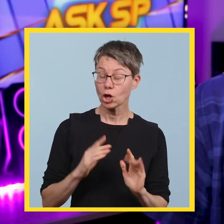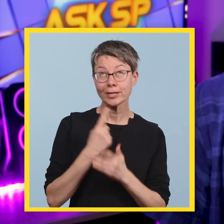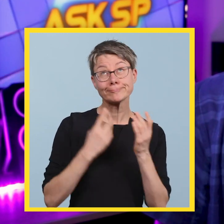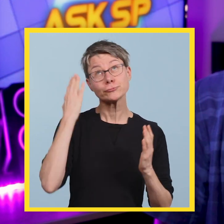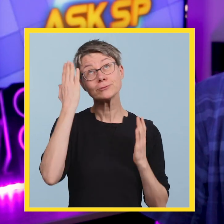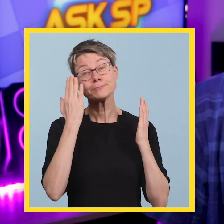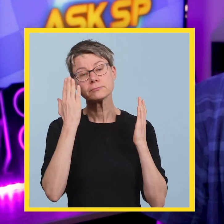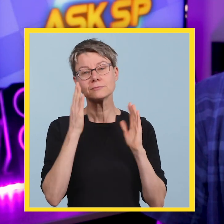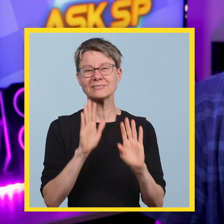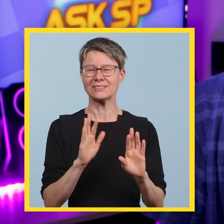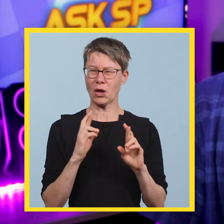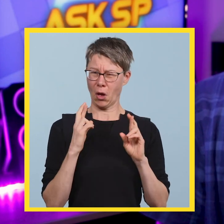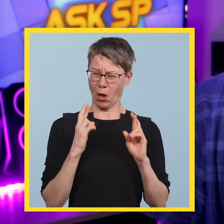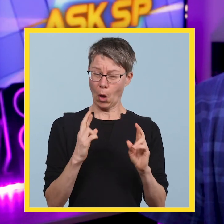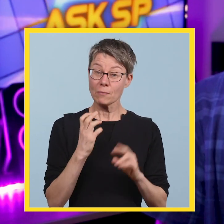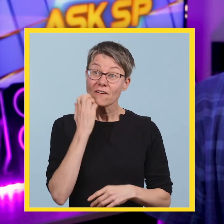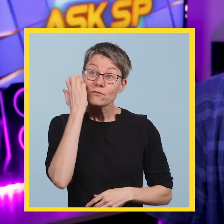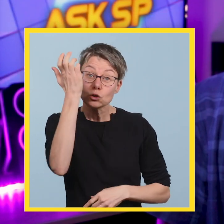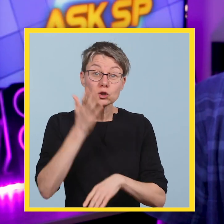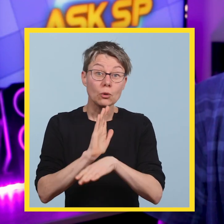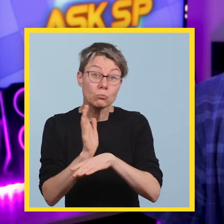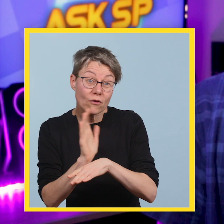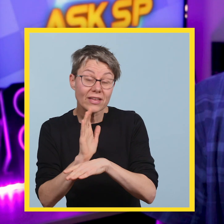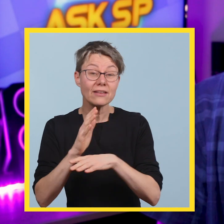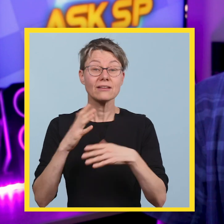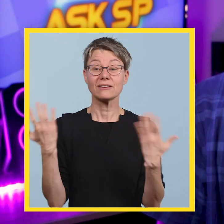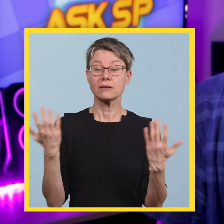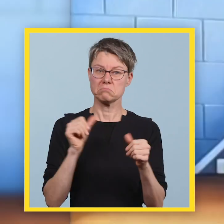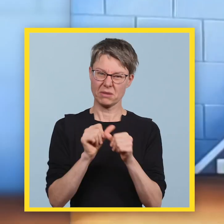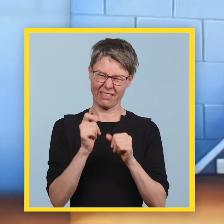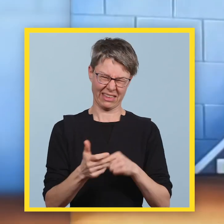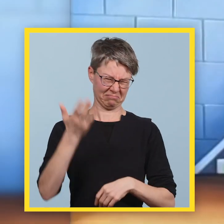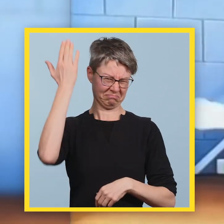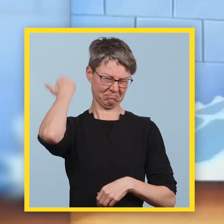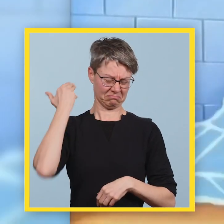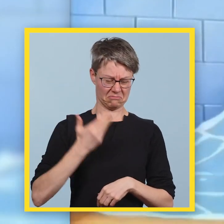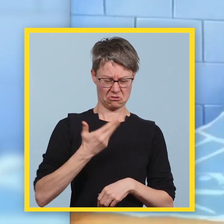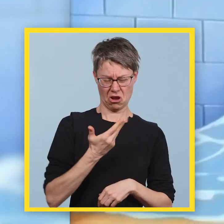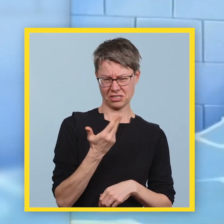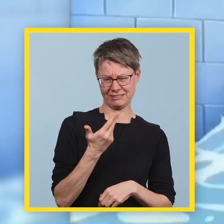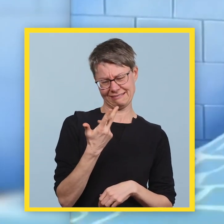Though let's just hope any future Legend of Zelda adaptations improve on that animated series from the late '80s.